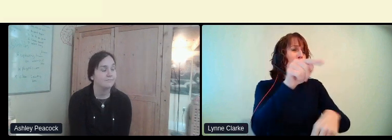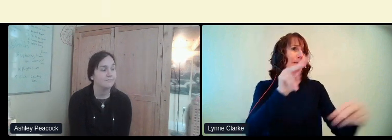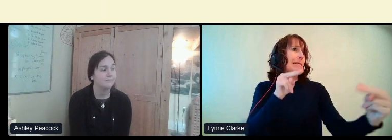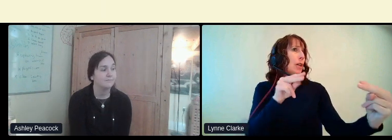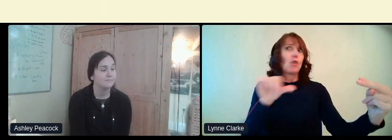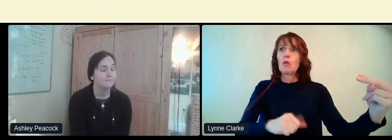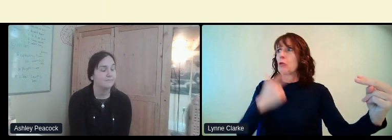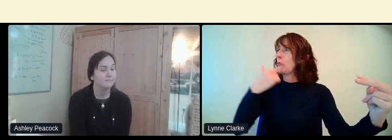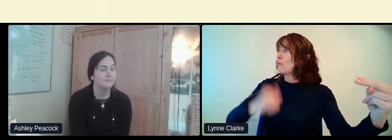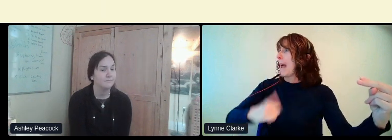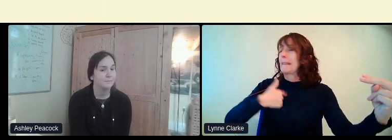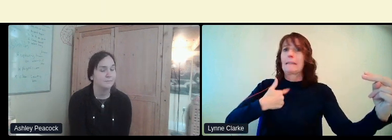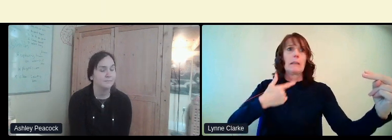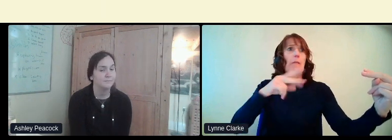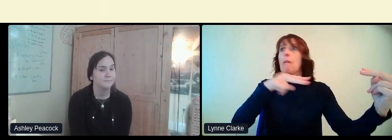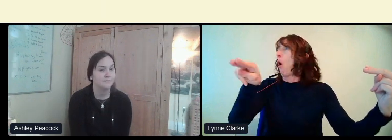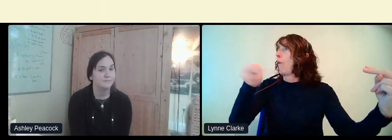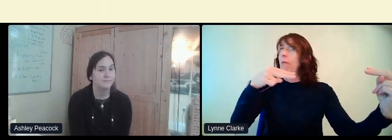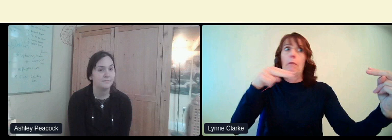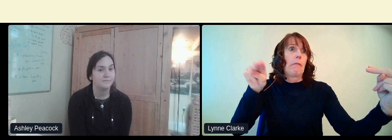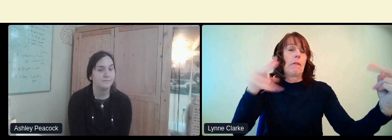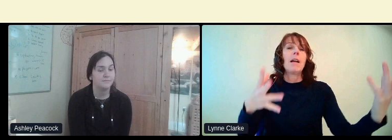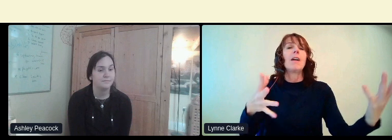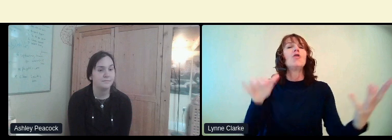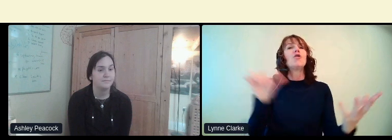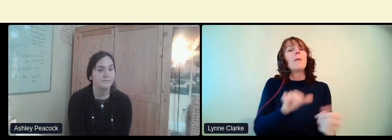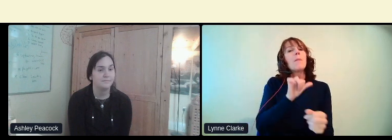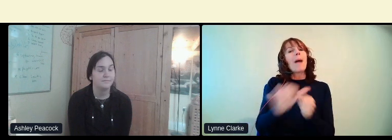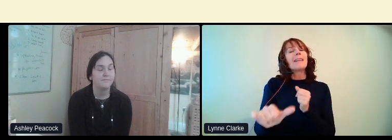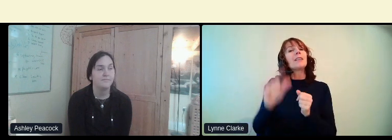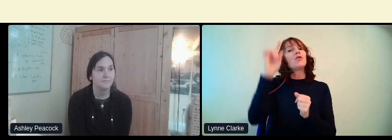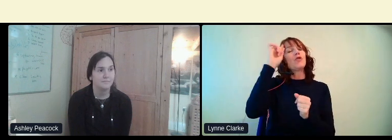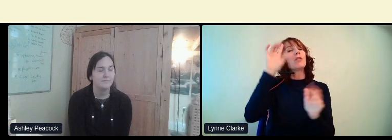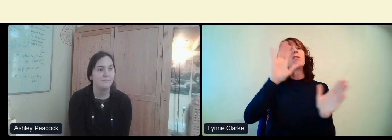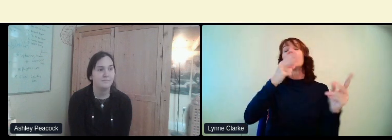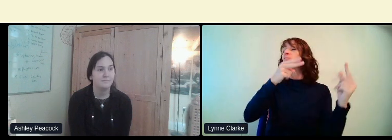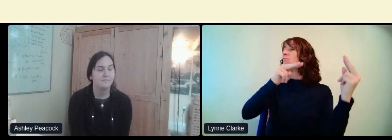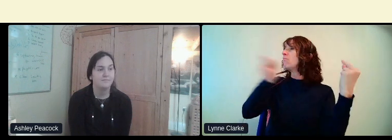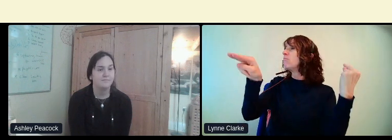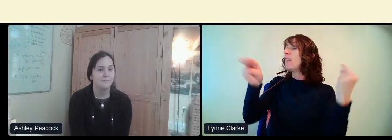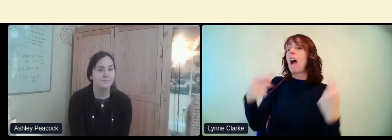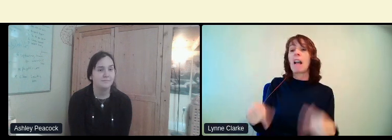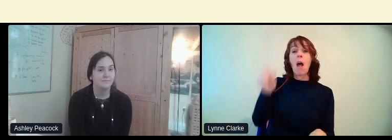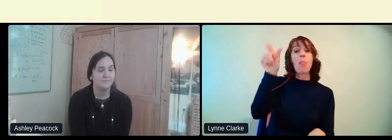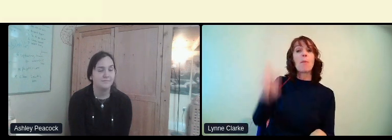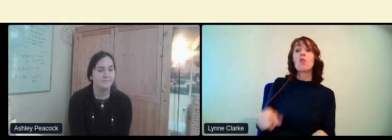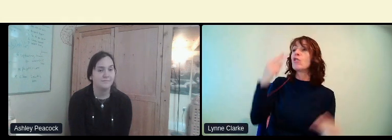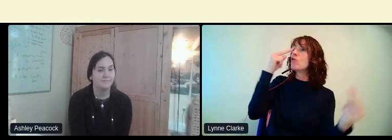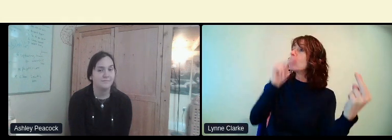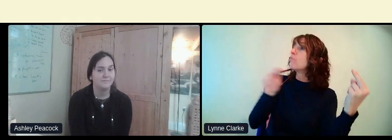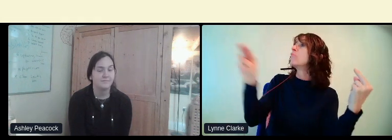they manage the conversation themselves and allow them to pay attention to what